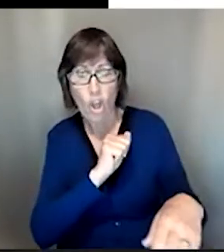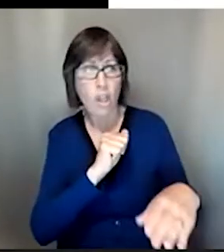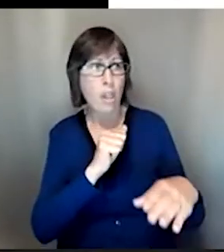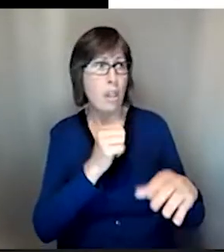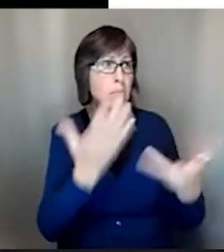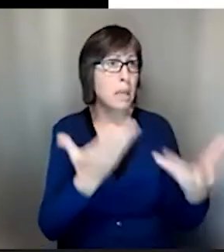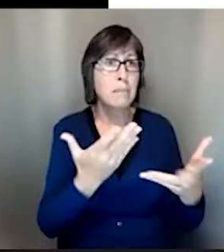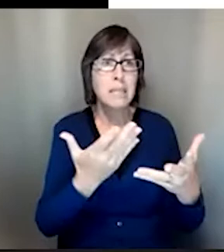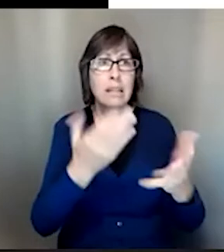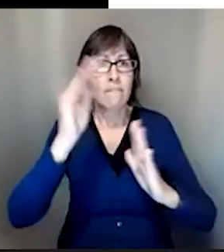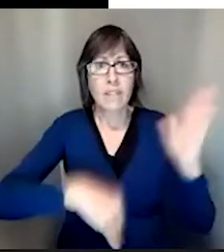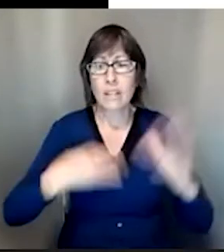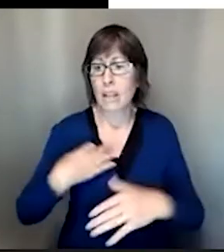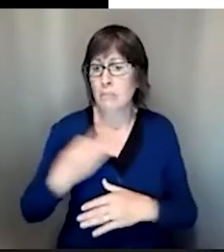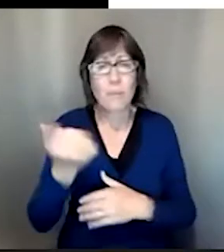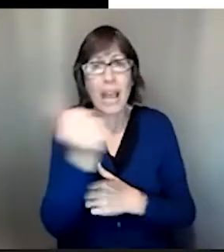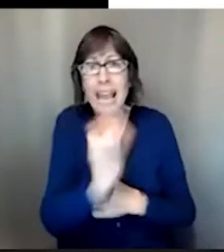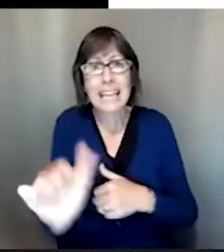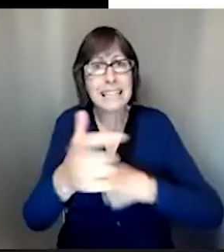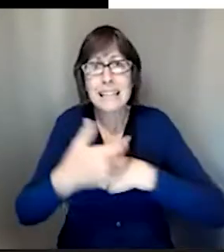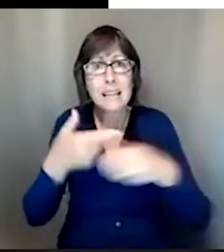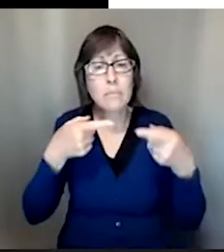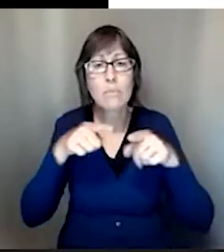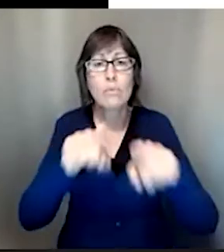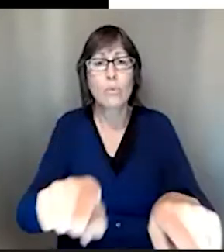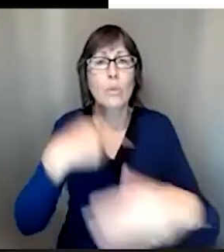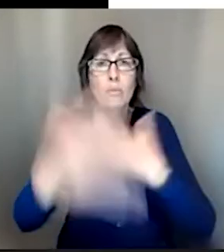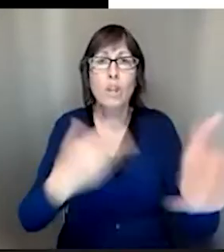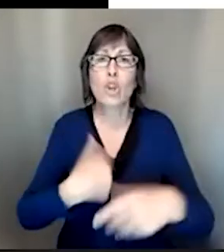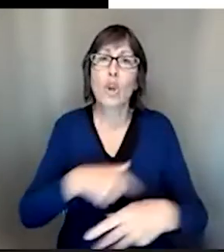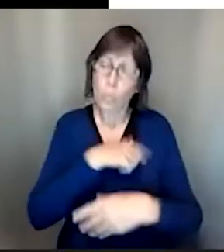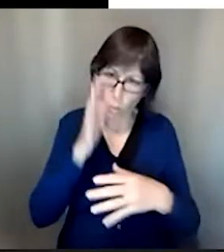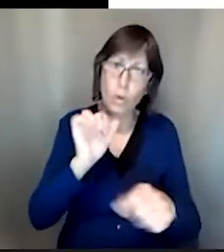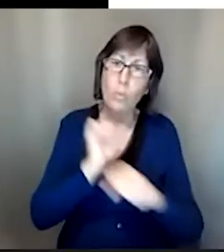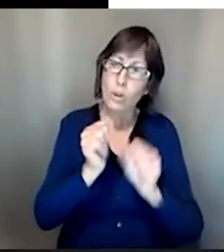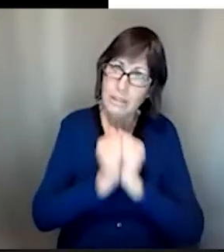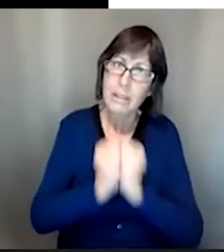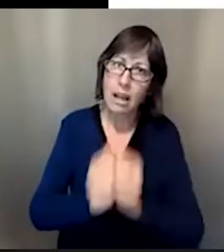your application, or anytime in the process; and we will work to provide support for you and your practice.